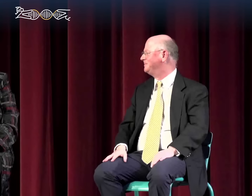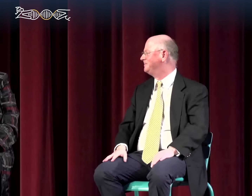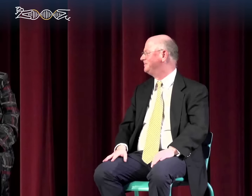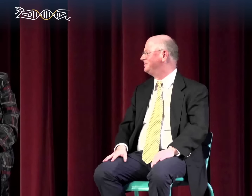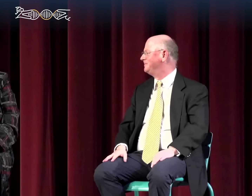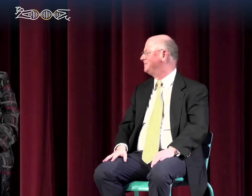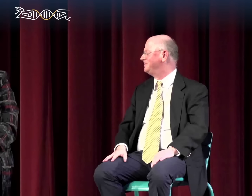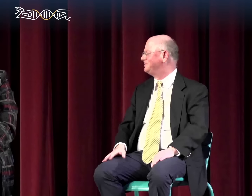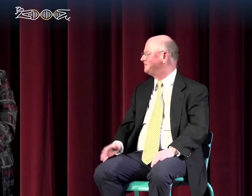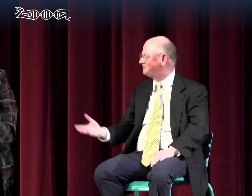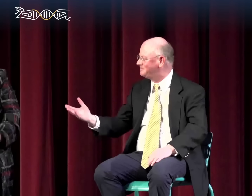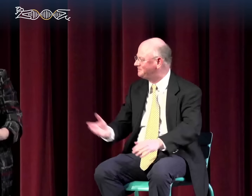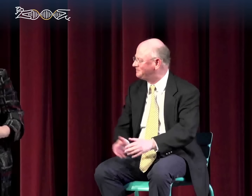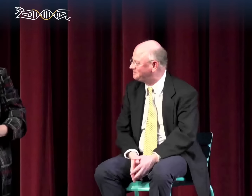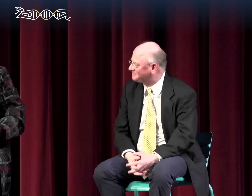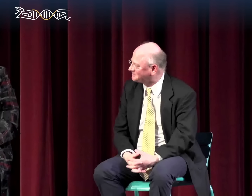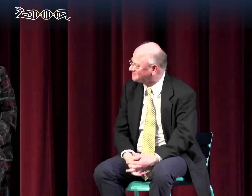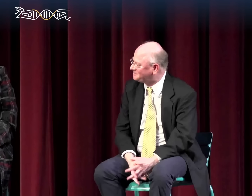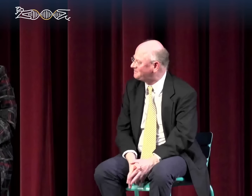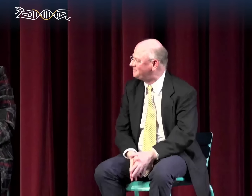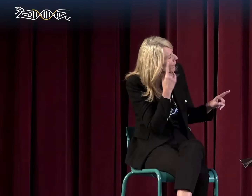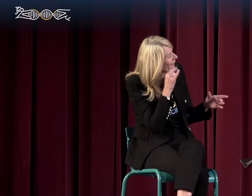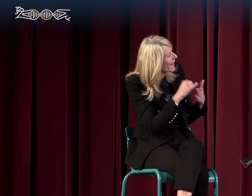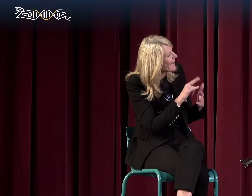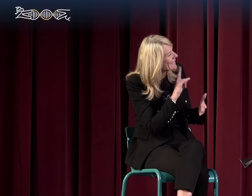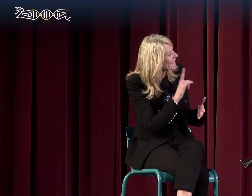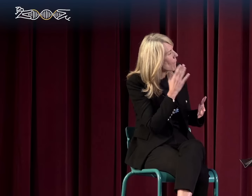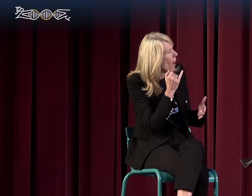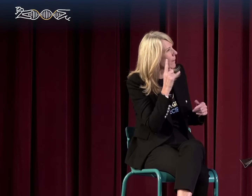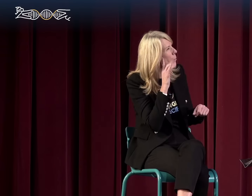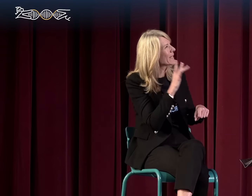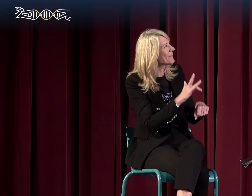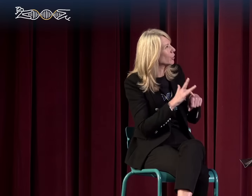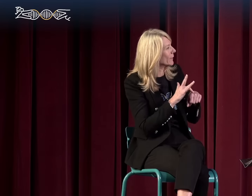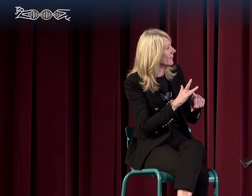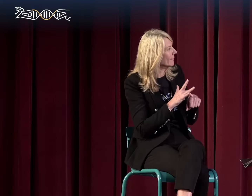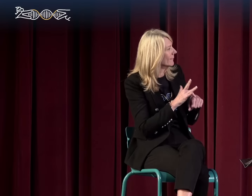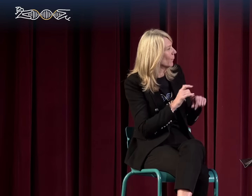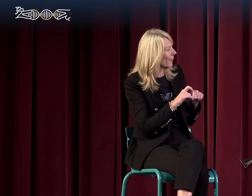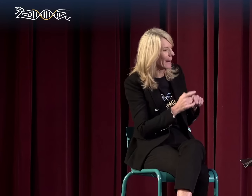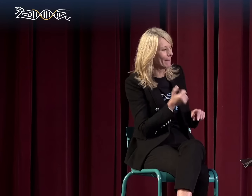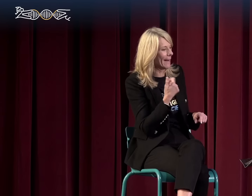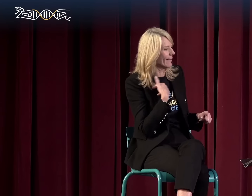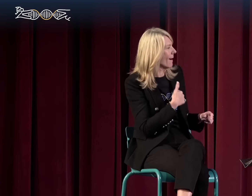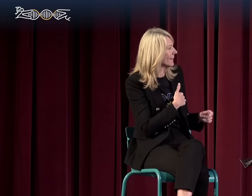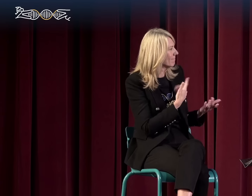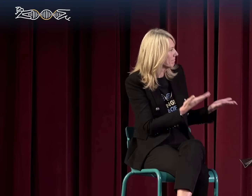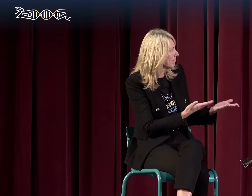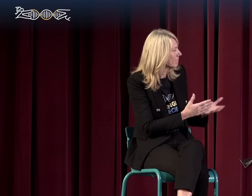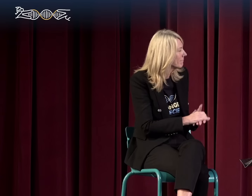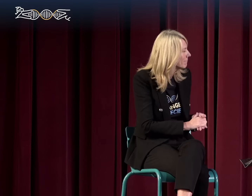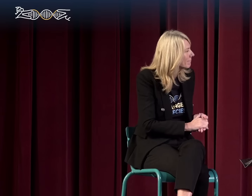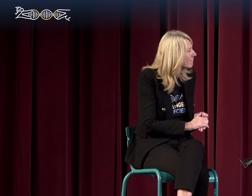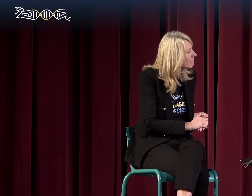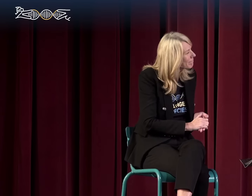So, why do you think that is, why is there this obsession